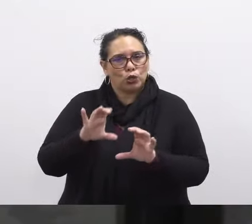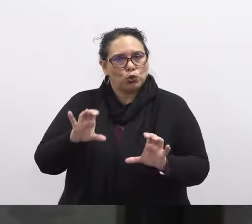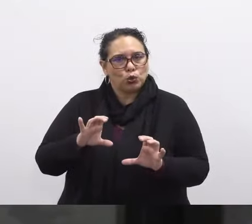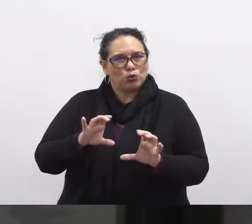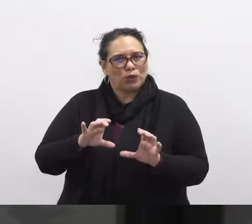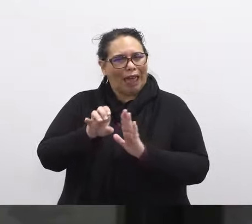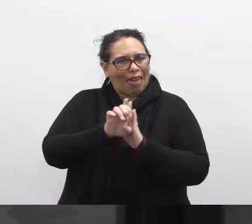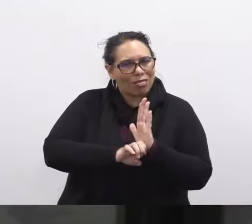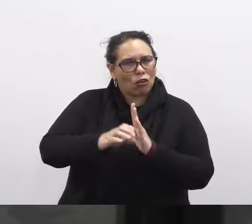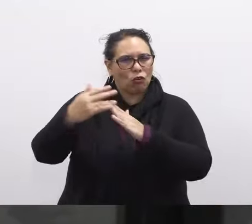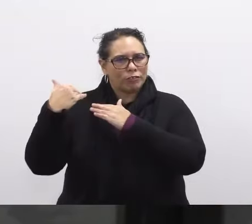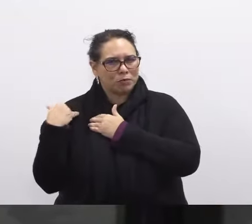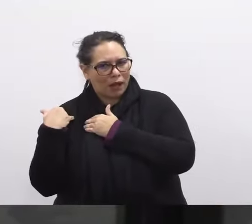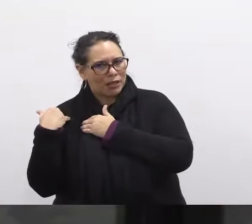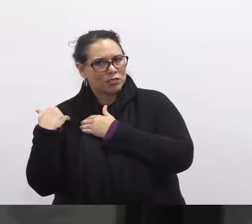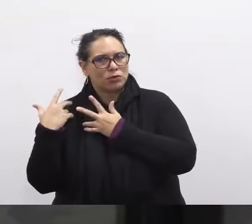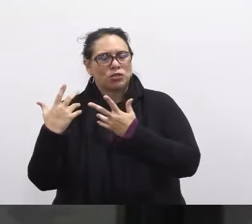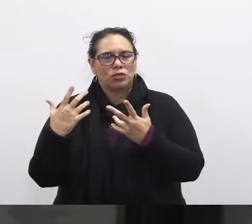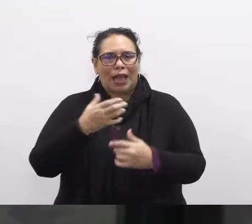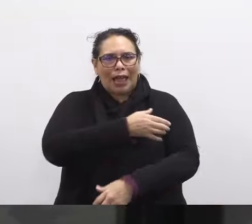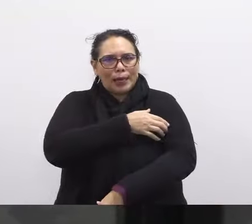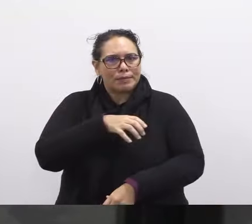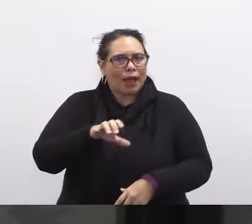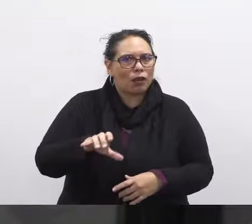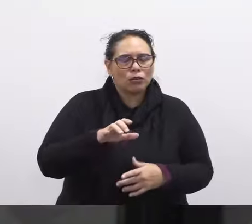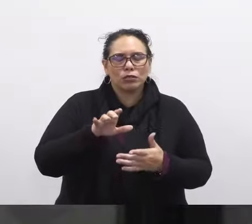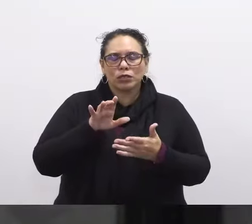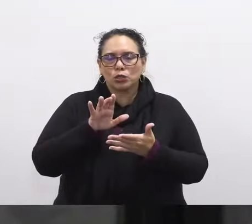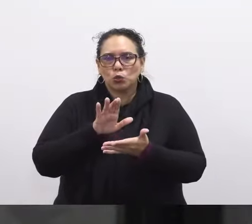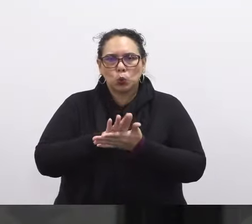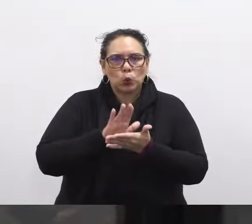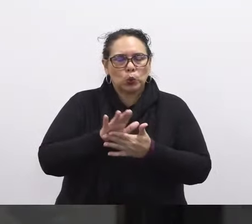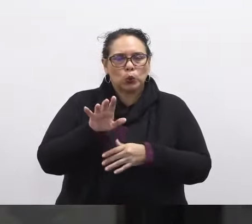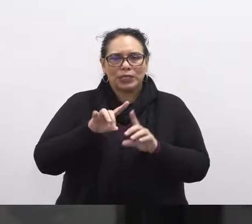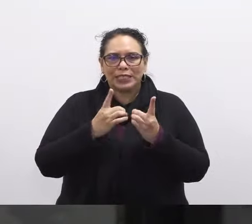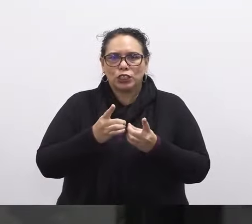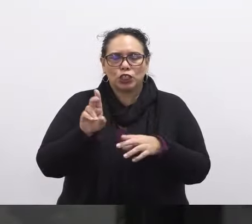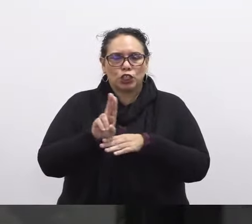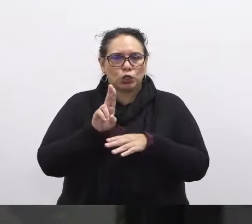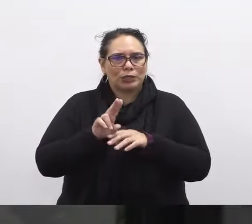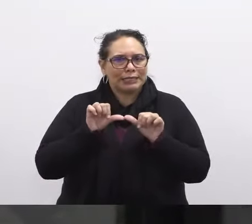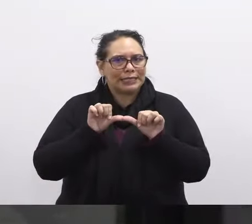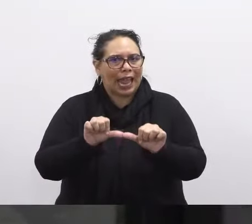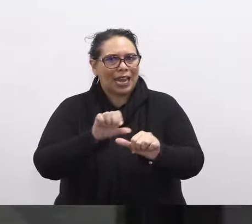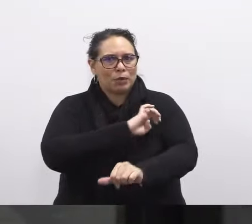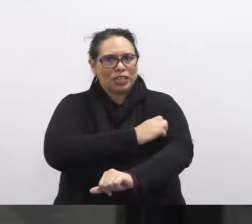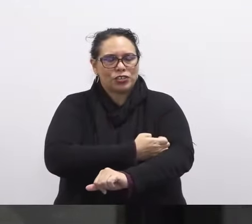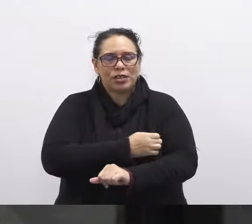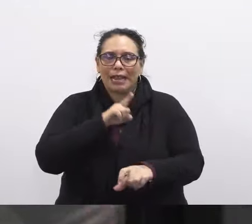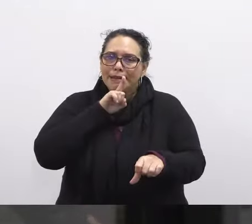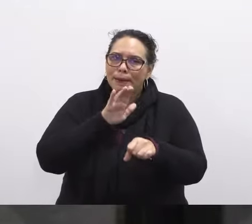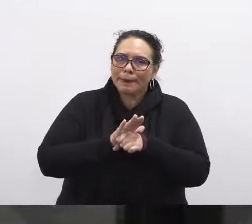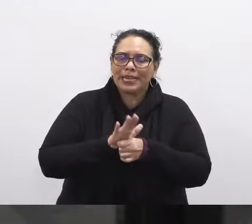and responsible, empower the school district using sustainable energy and that they make the commitment to clean energy now.